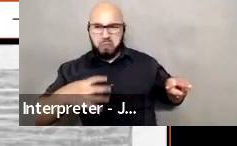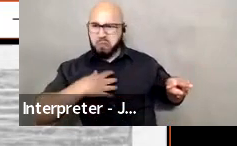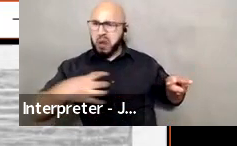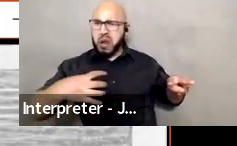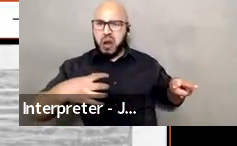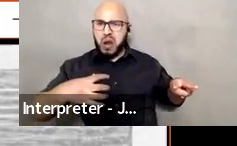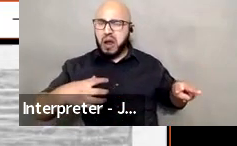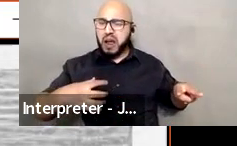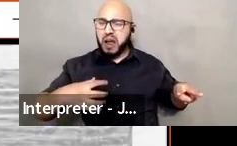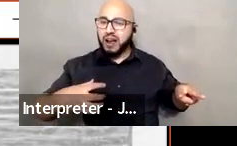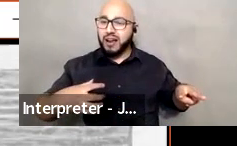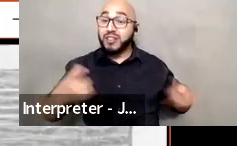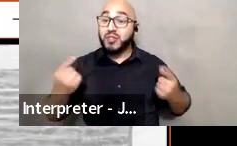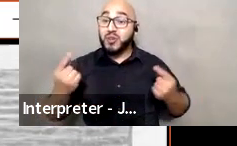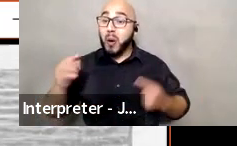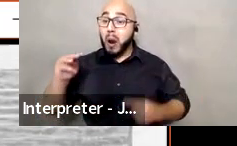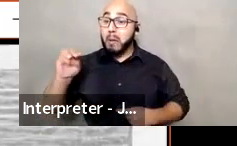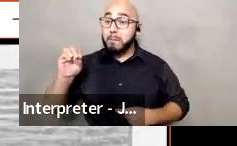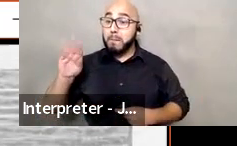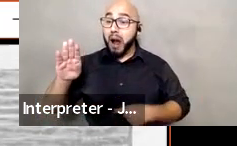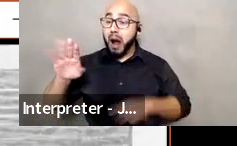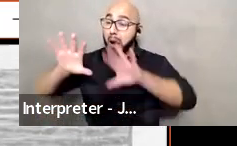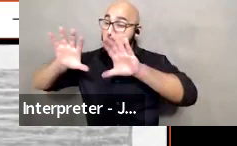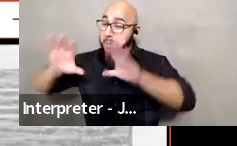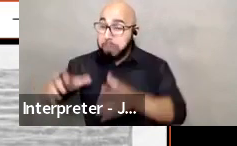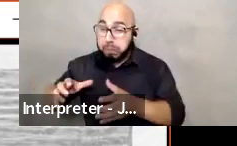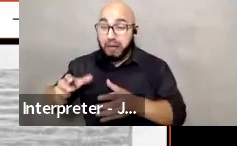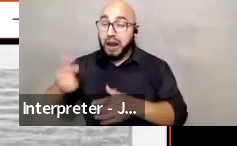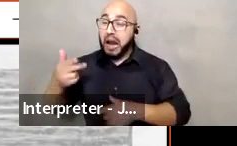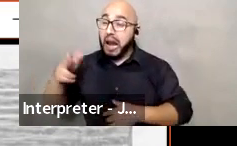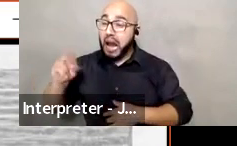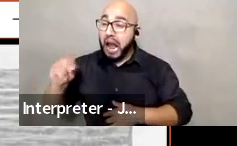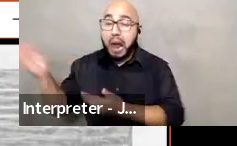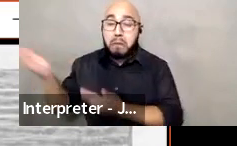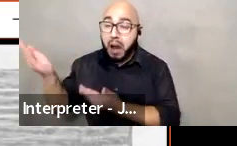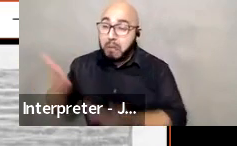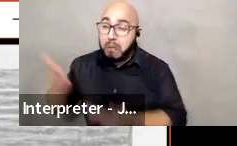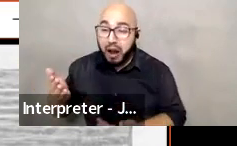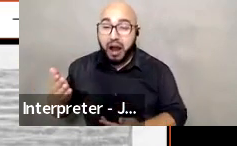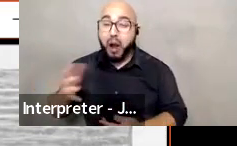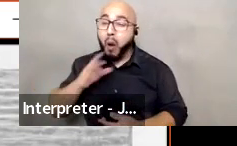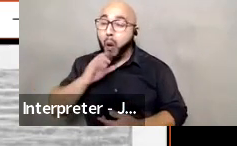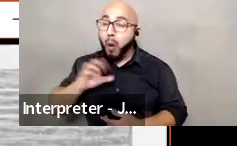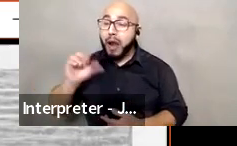Their guns and. Surrounded. The courthouse. They brought up an old. Cannon from the. Civil War.